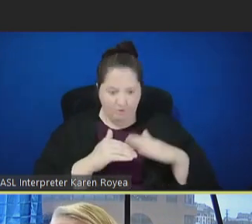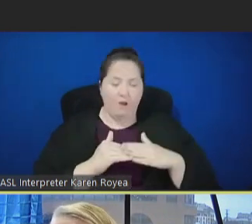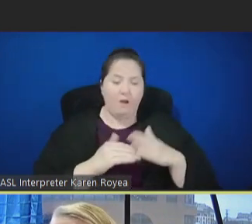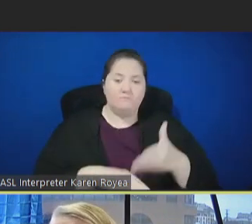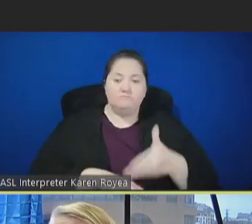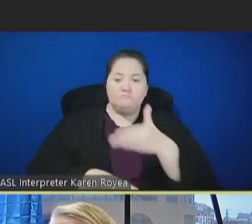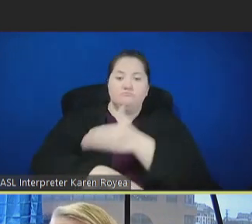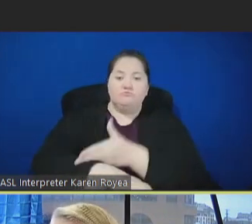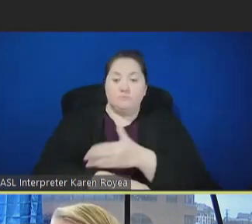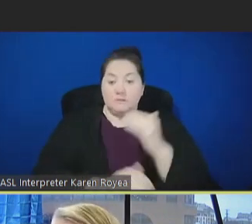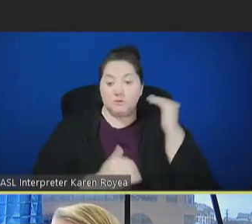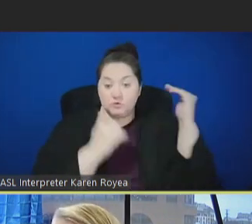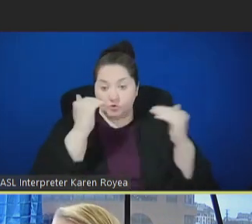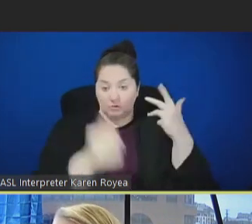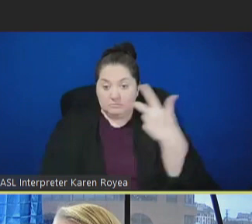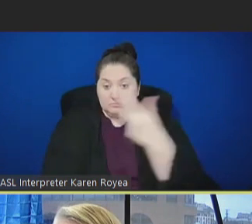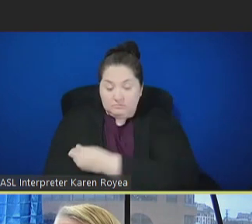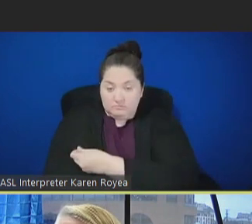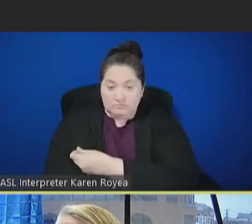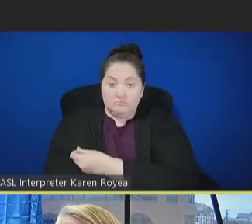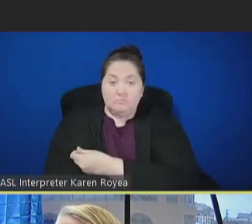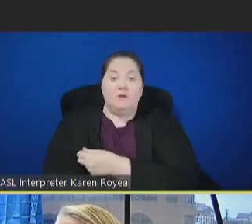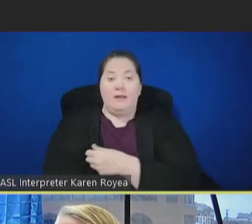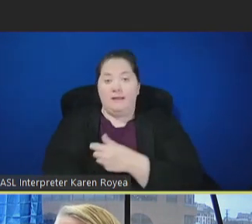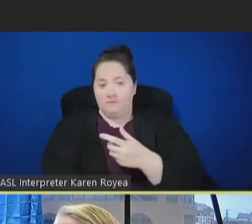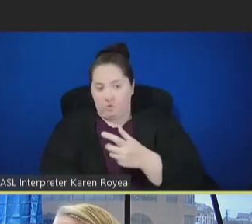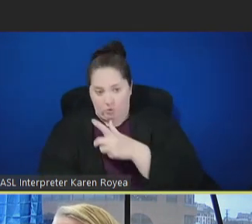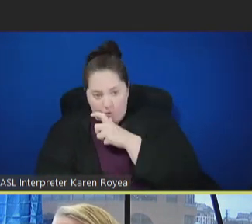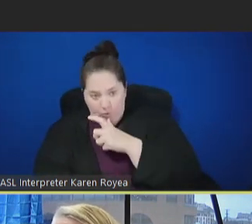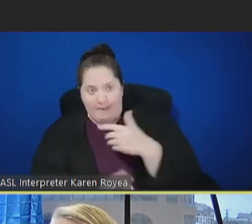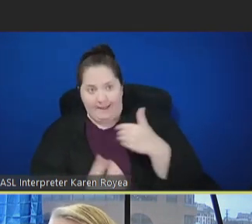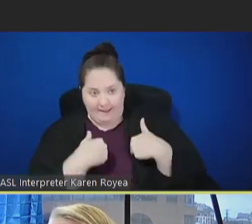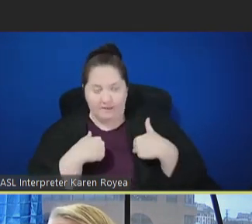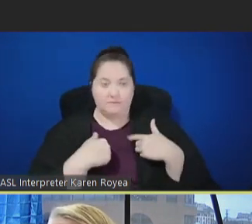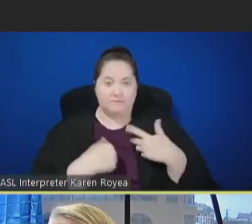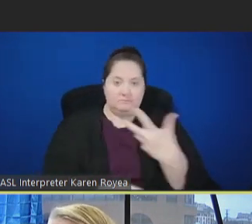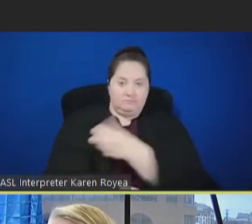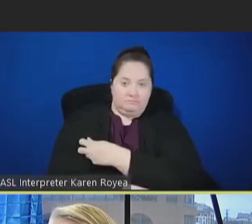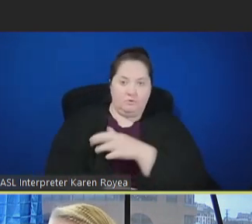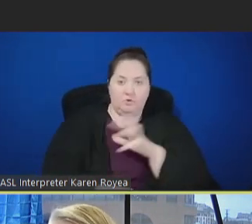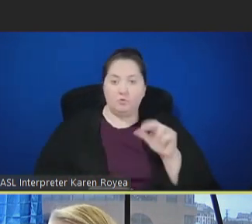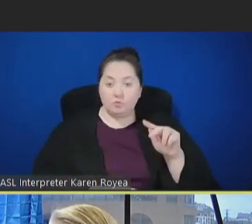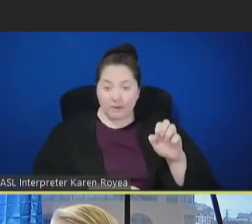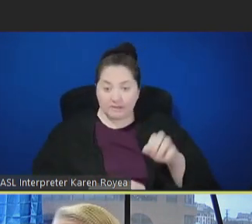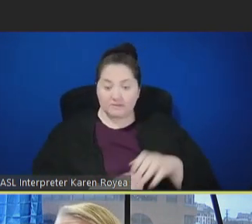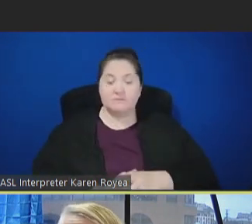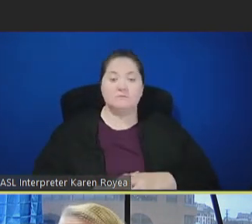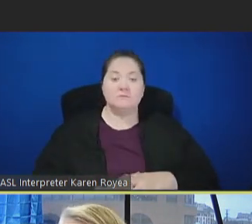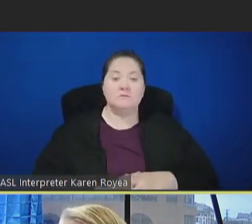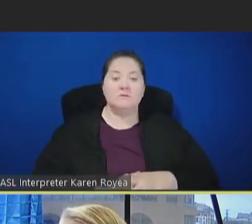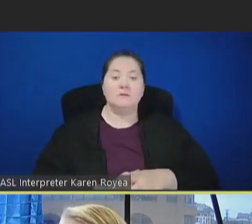activities and adult coverage rates. These are, we're calling them vaccine access cooperative,